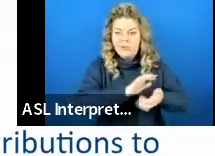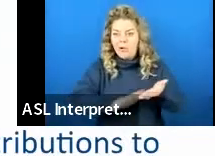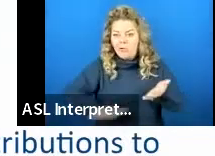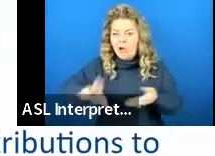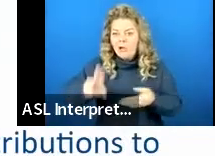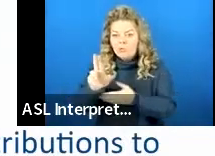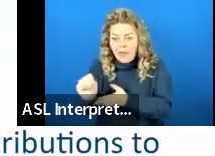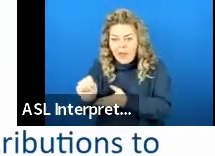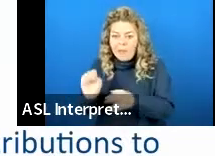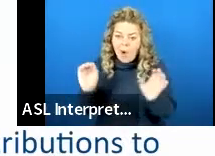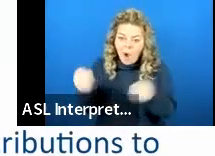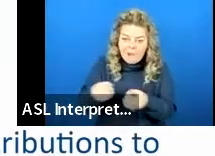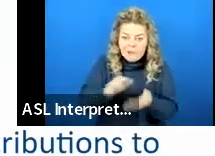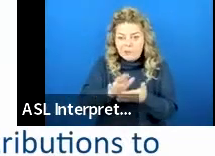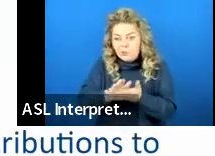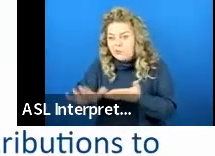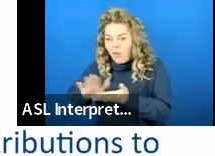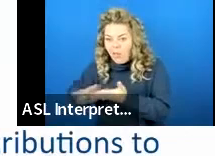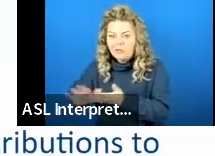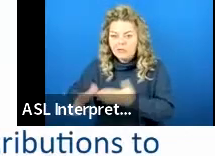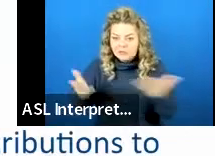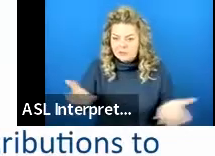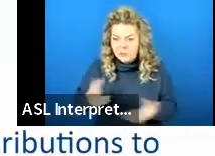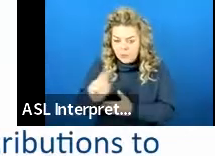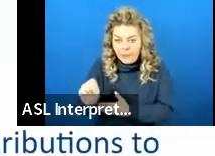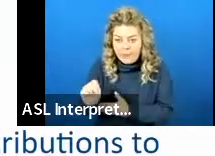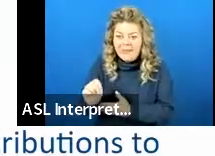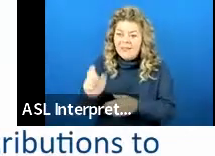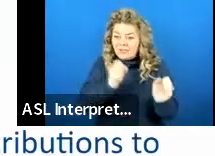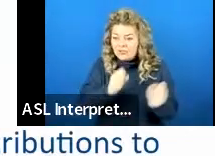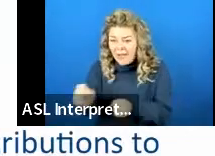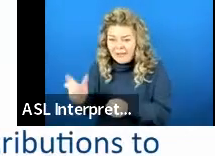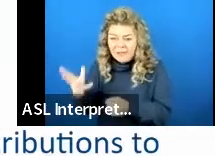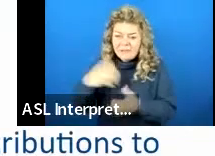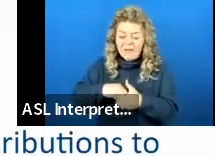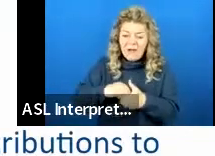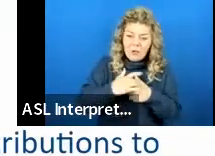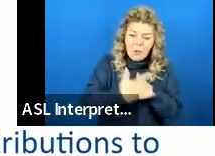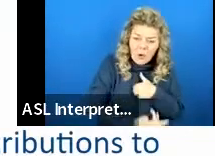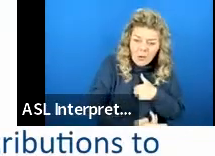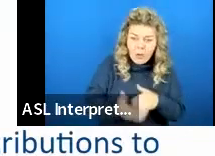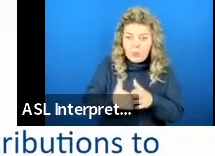unit schools and colleges involving strategies such as earlier and broader outreach.